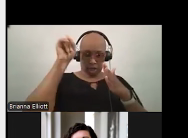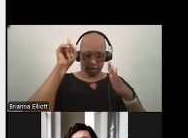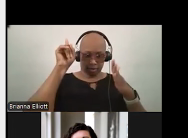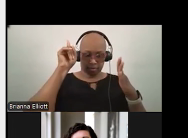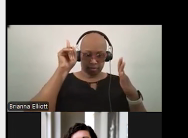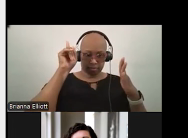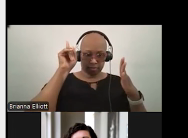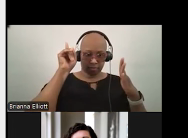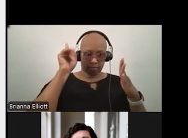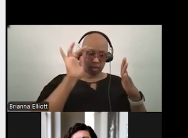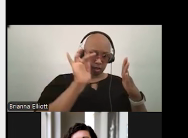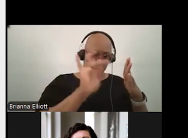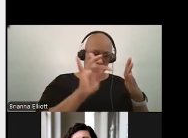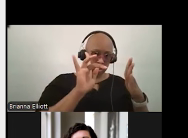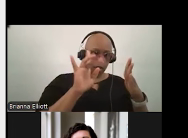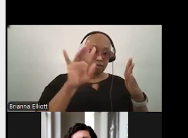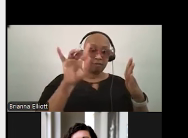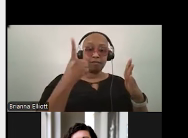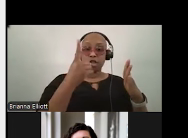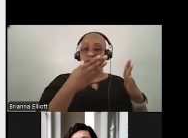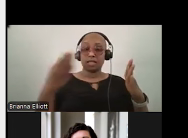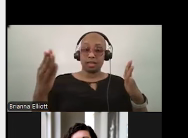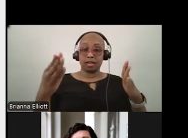So, we're going to click on that. You can see the first thing it says is automatically tag PDF.